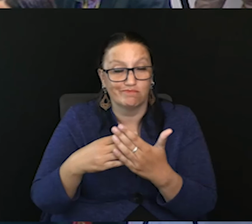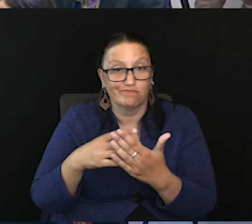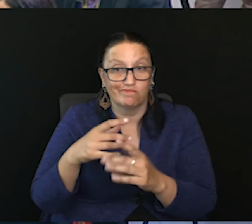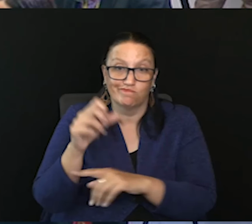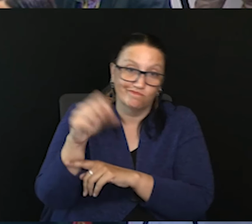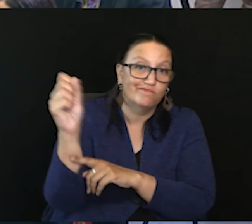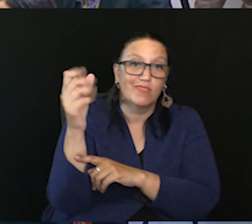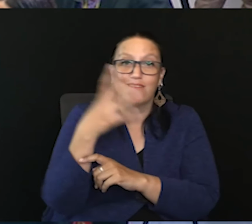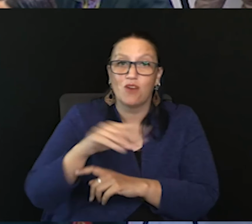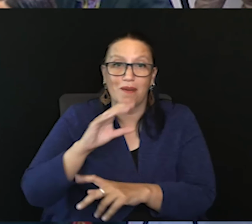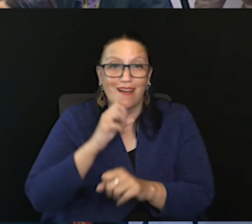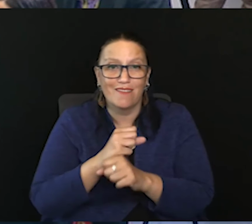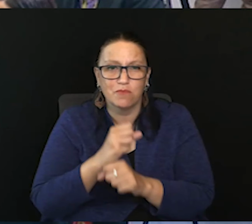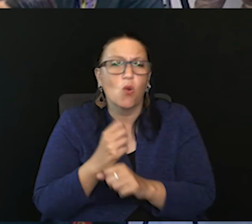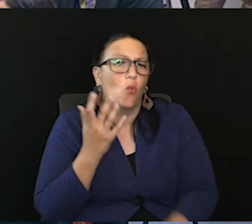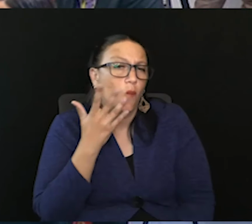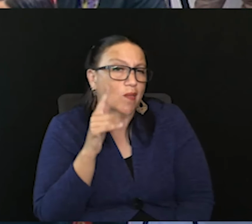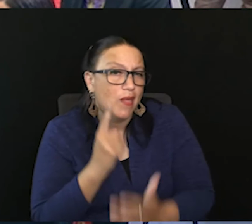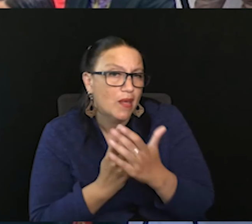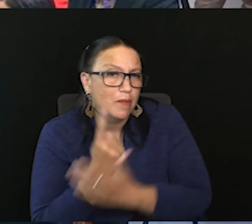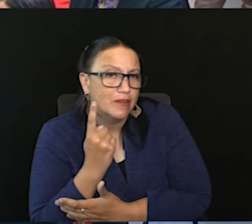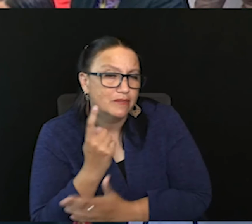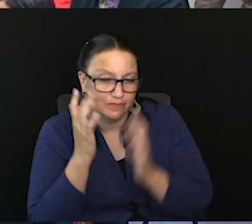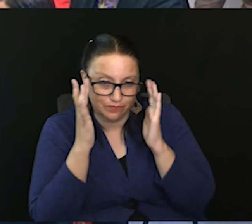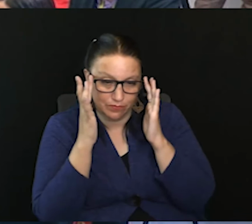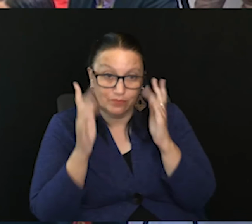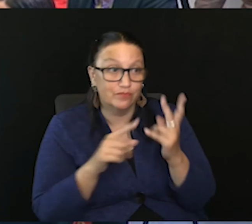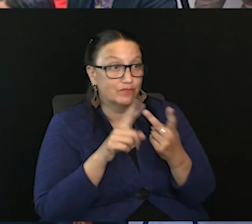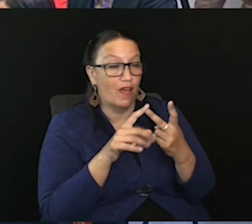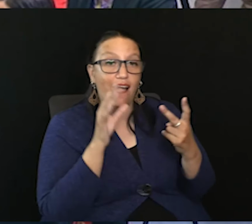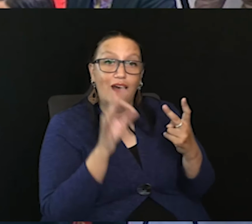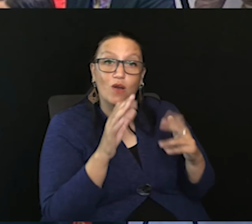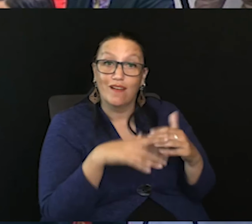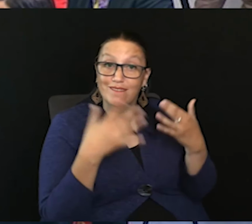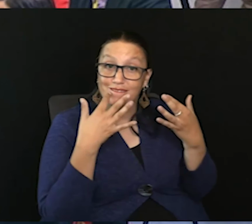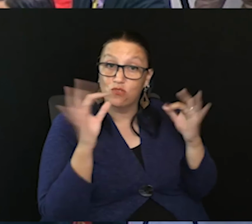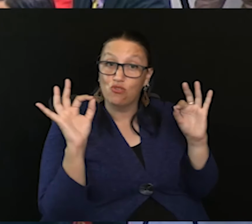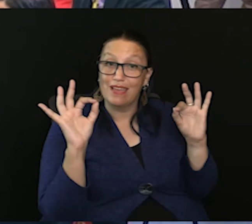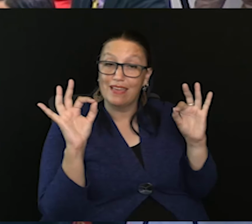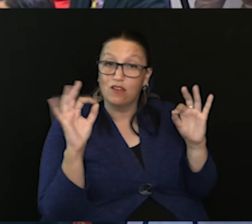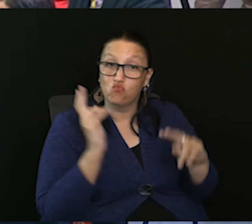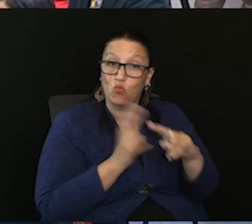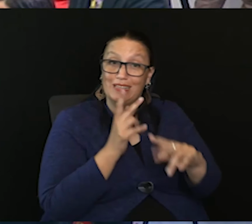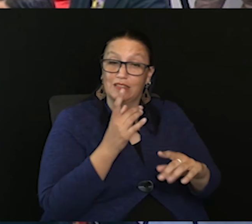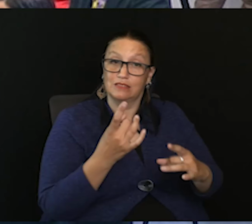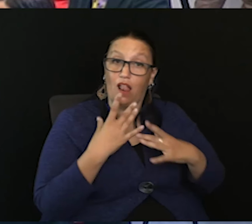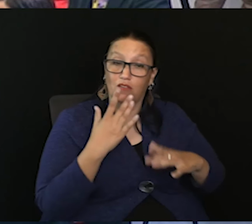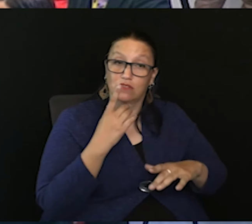Just wondering when you got that signal. And, Minister, regarding the free RATs being distributed through pharmacies from the 24th,